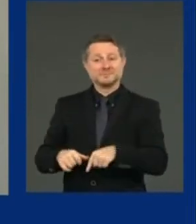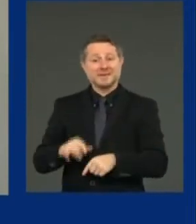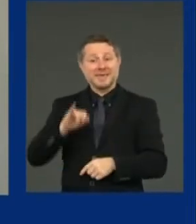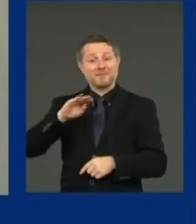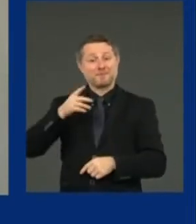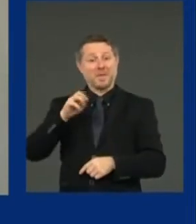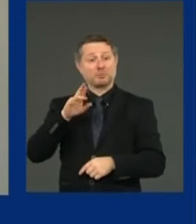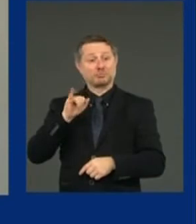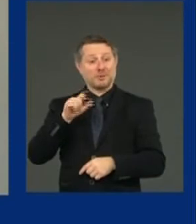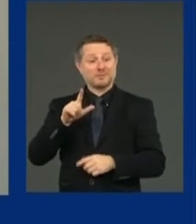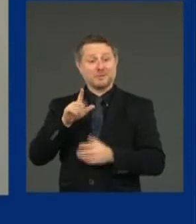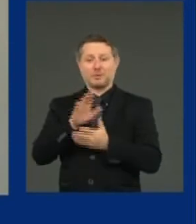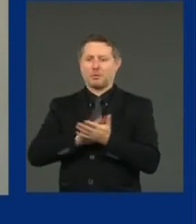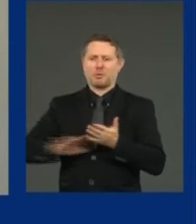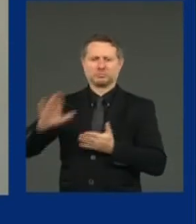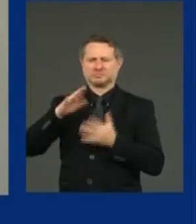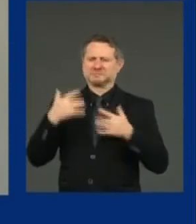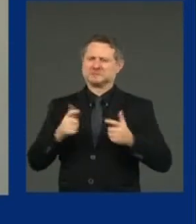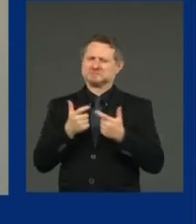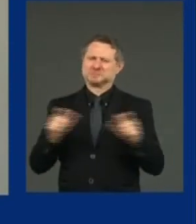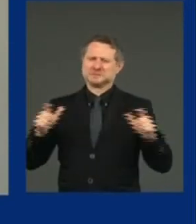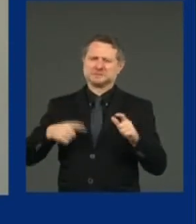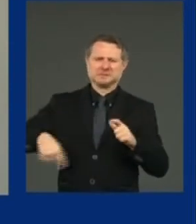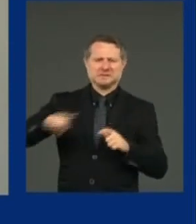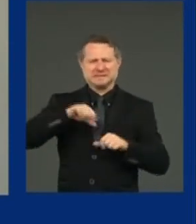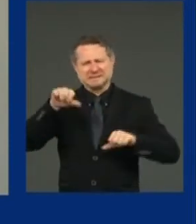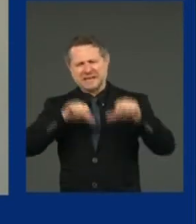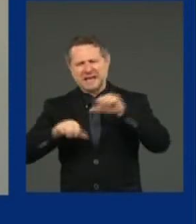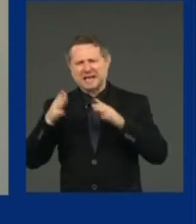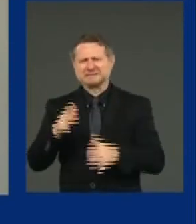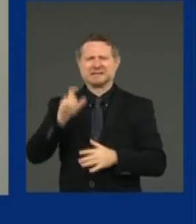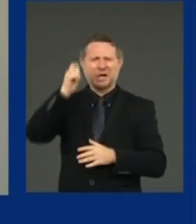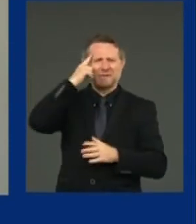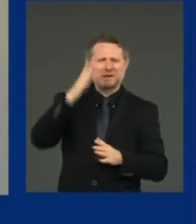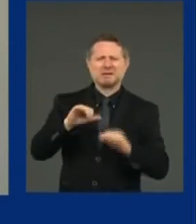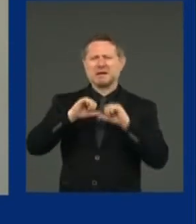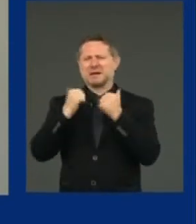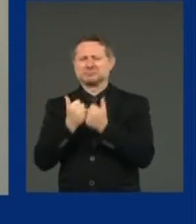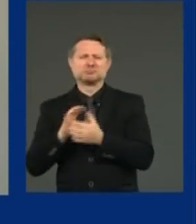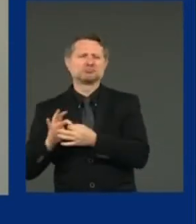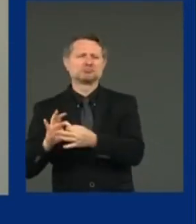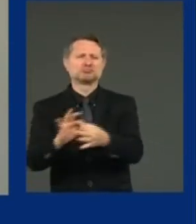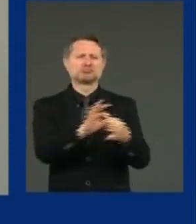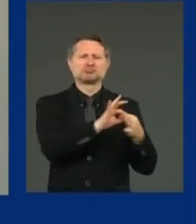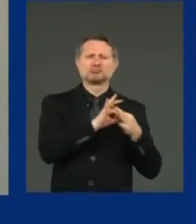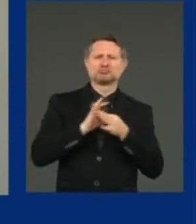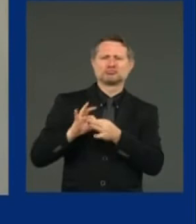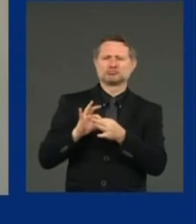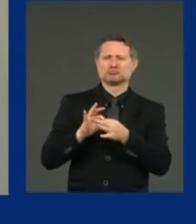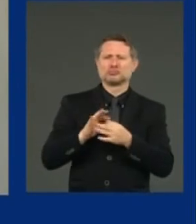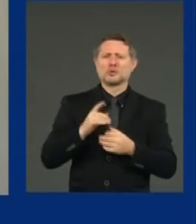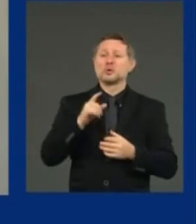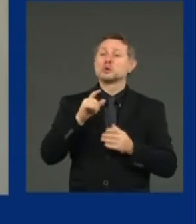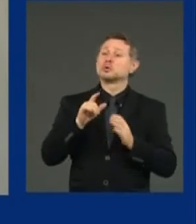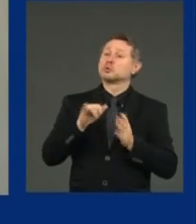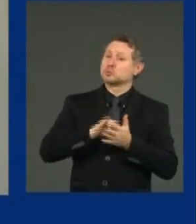AND YOU ALL HAVE AN APPROACH THAT OTHERS SHOULD FOLLOW N. LONDON WE HAVE A HUGE